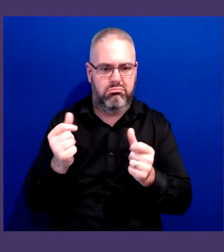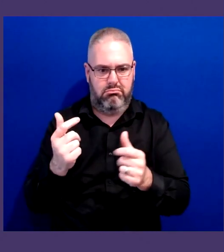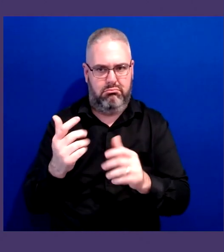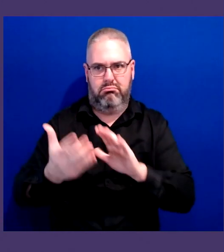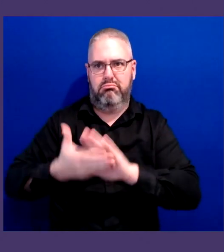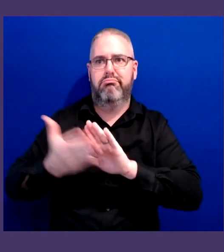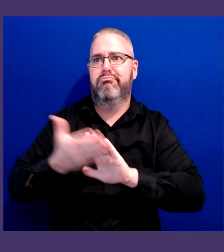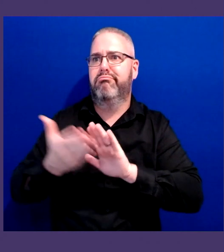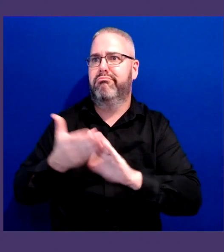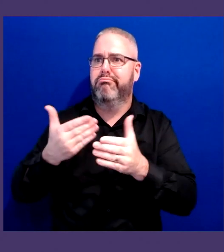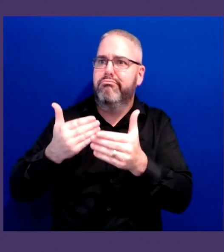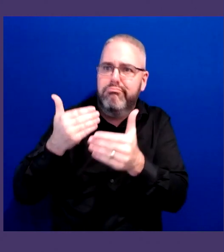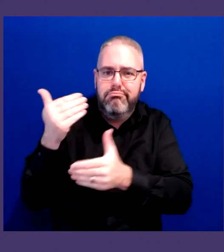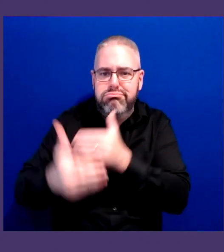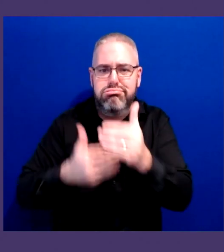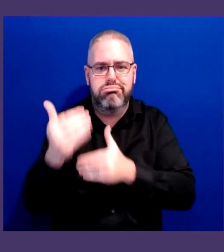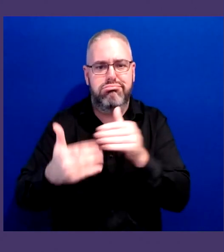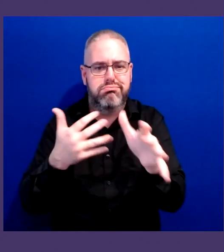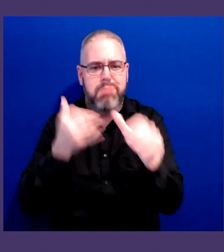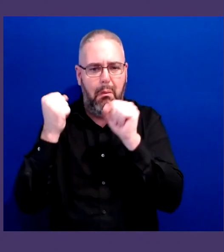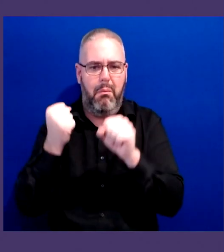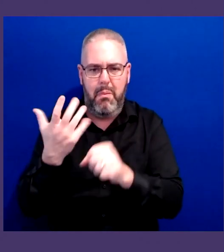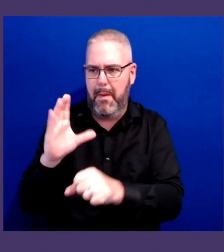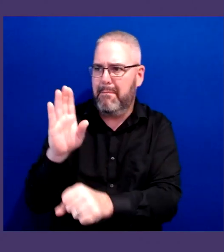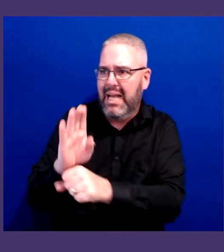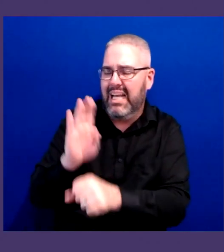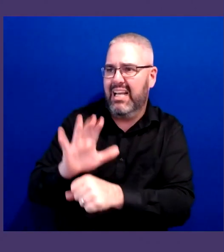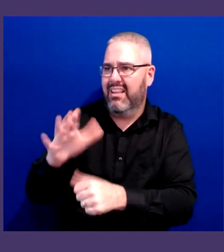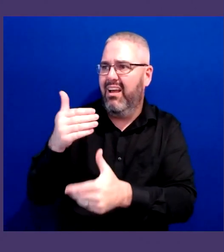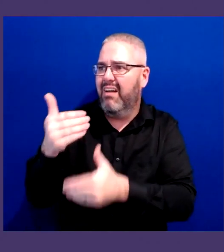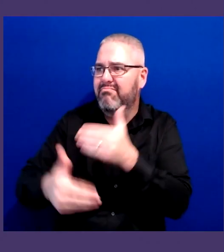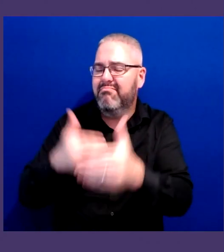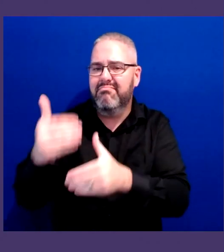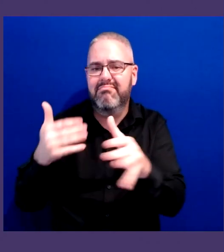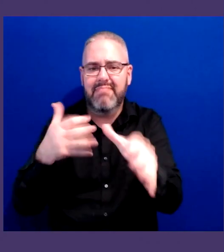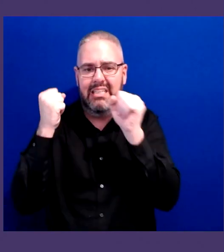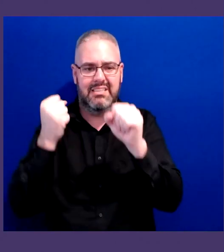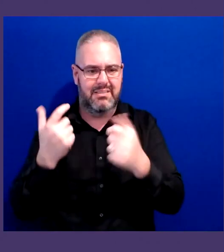businesses were functioning that way. Stores had figured out,